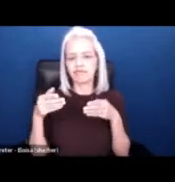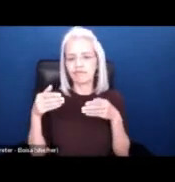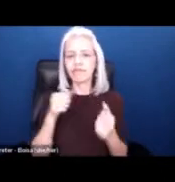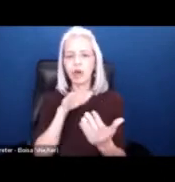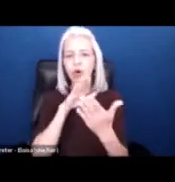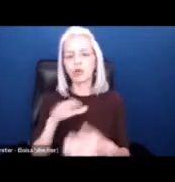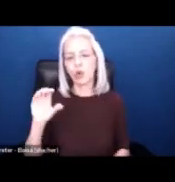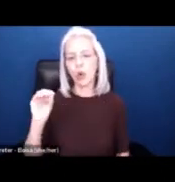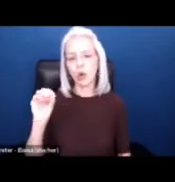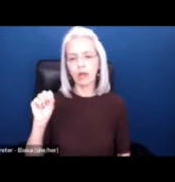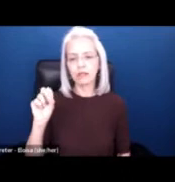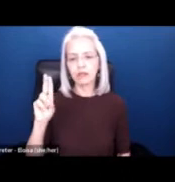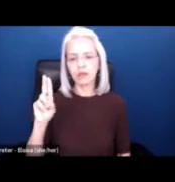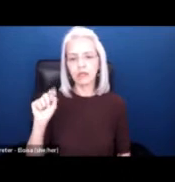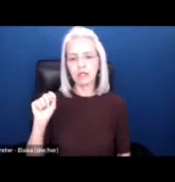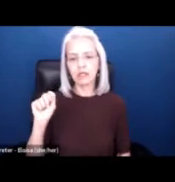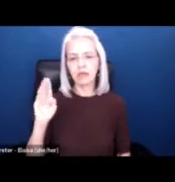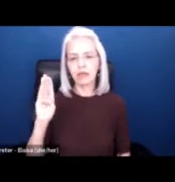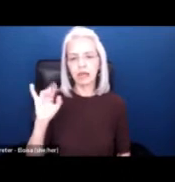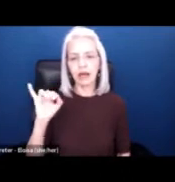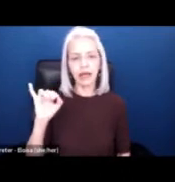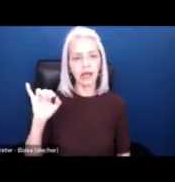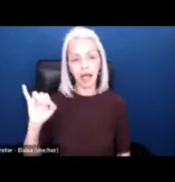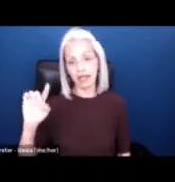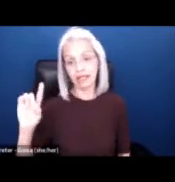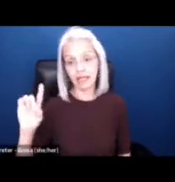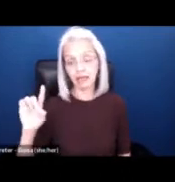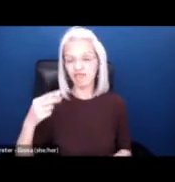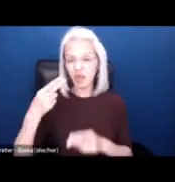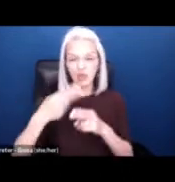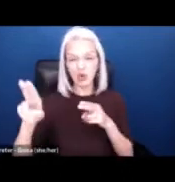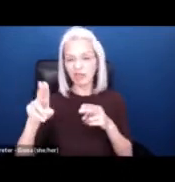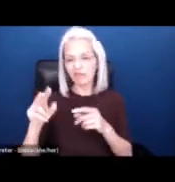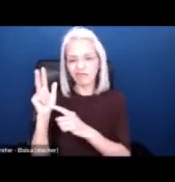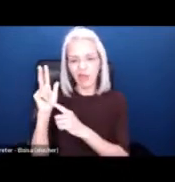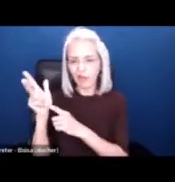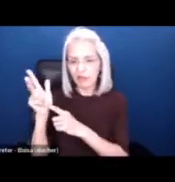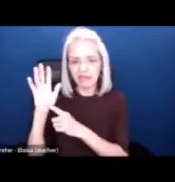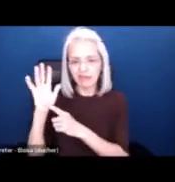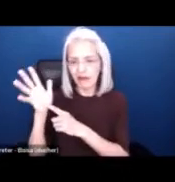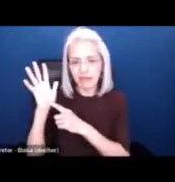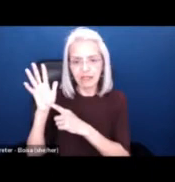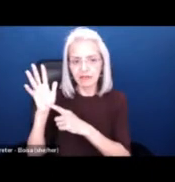TBI, TBI ID, it's relatively short, it just takes three to five minutes. Training is also